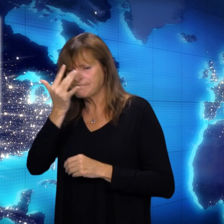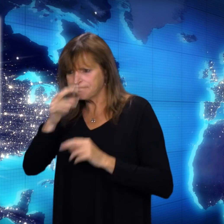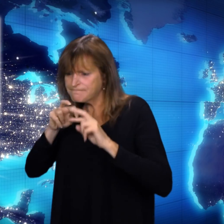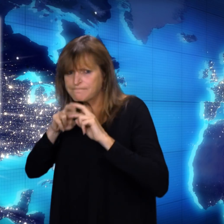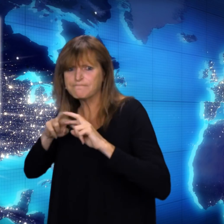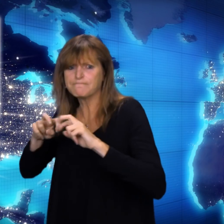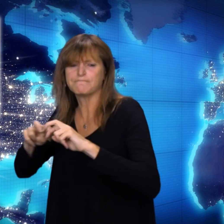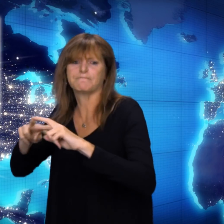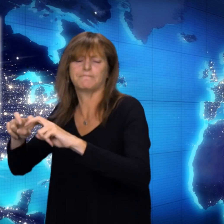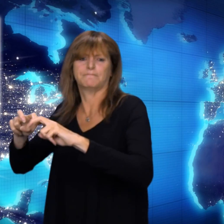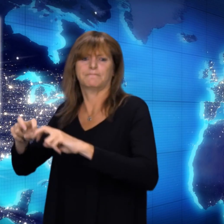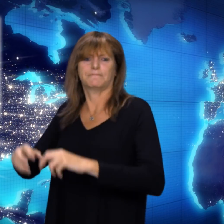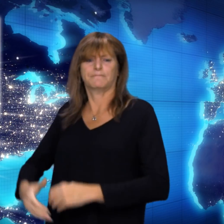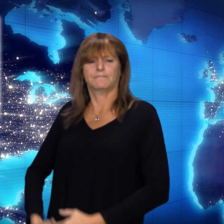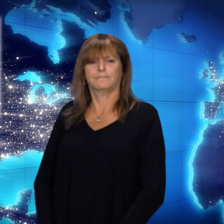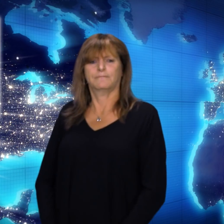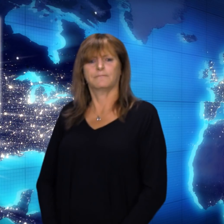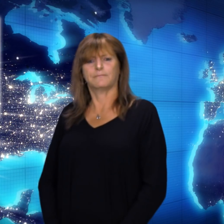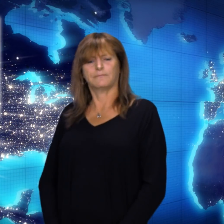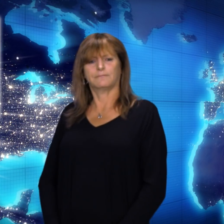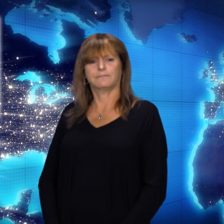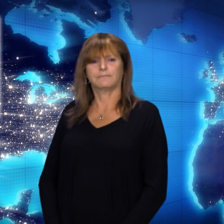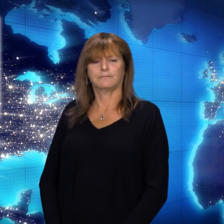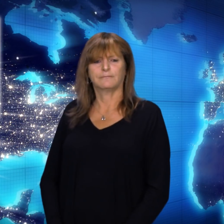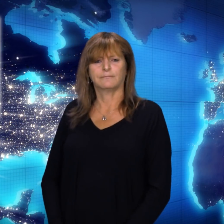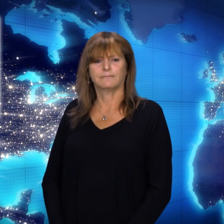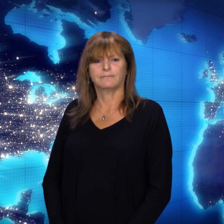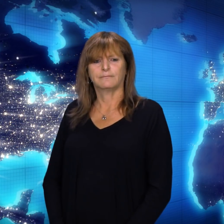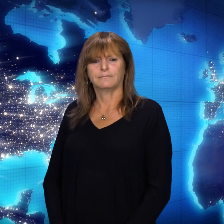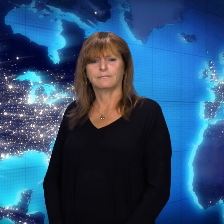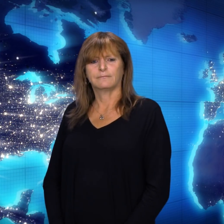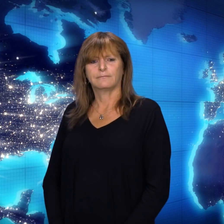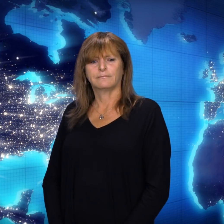out as a possible factor.